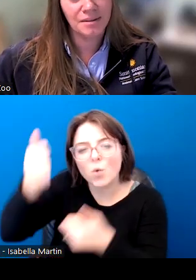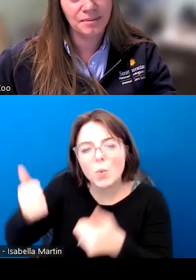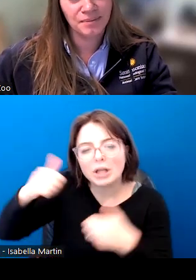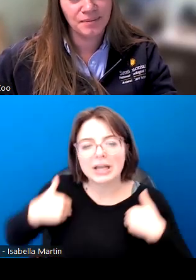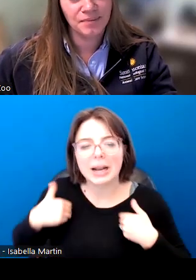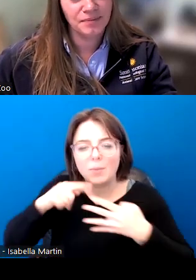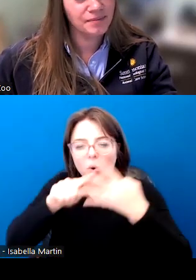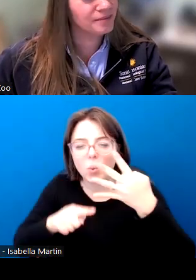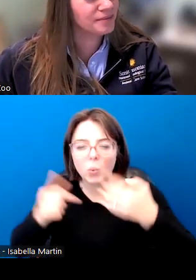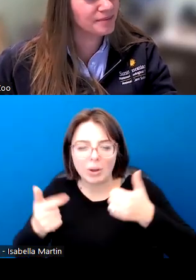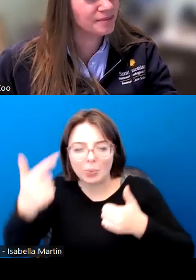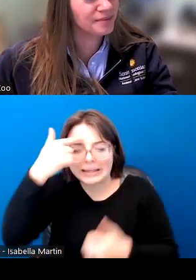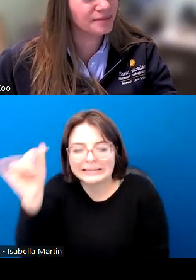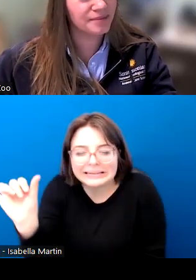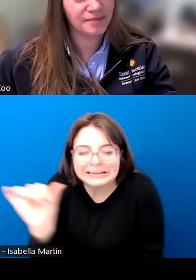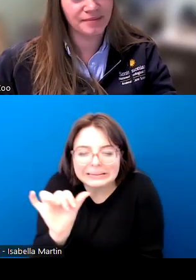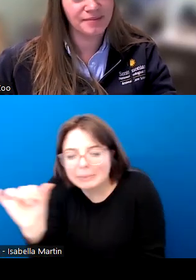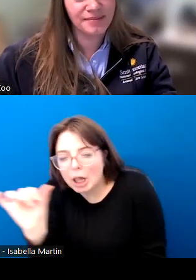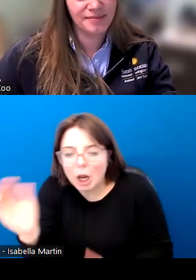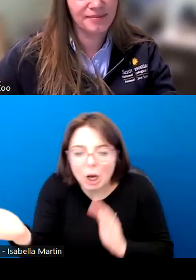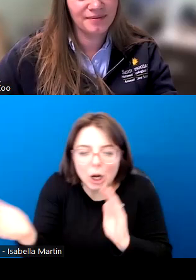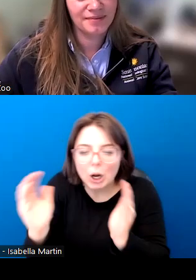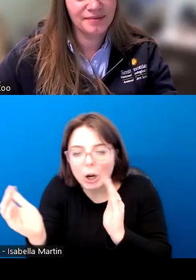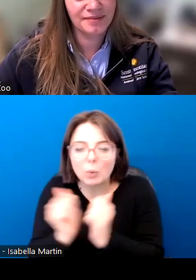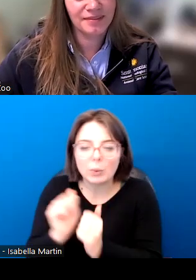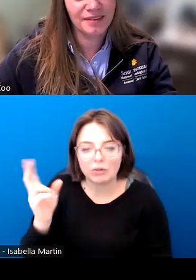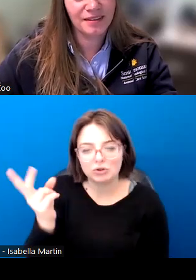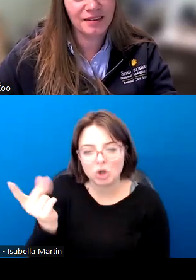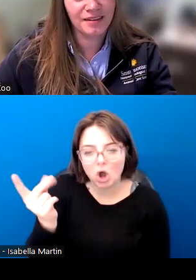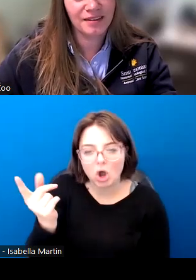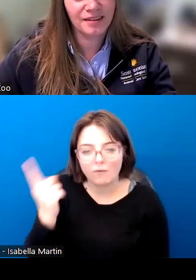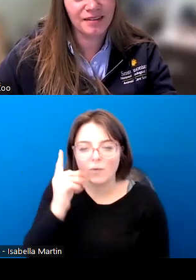if we can guess what this model is. You can guess it in the poll or put your answers in the chat